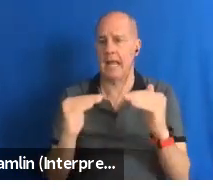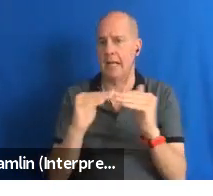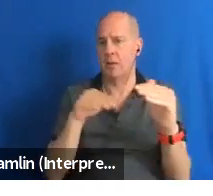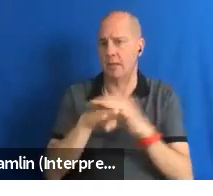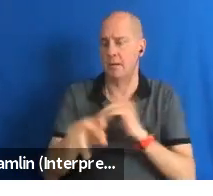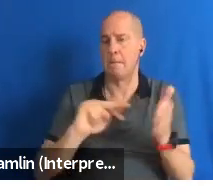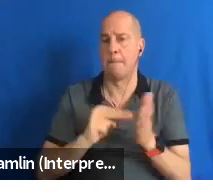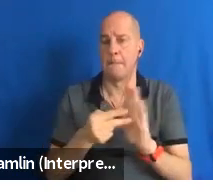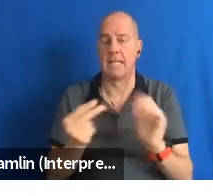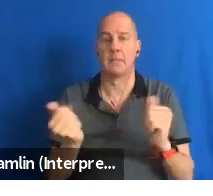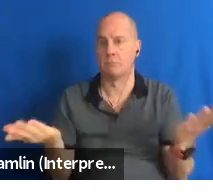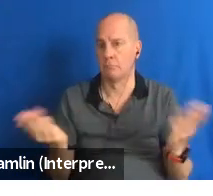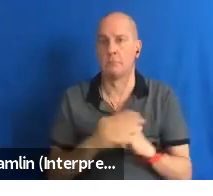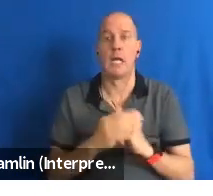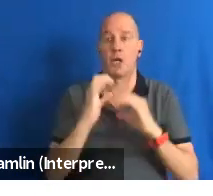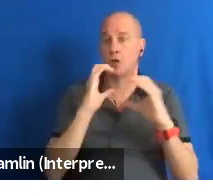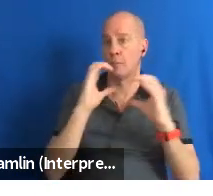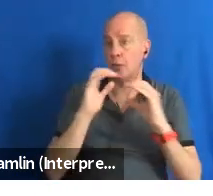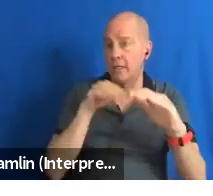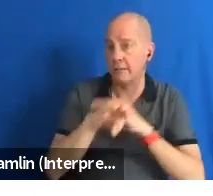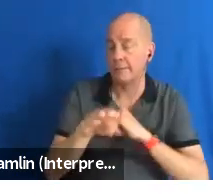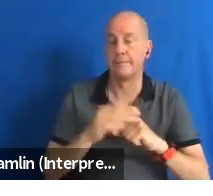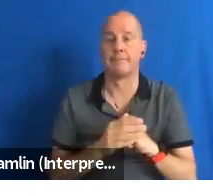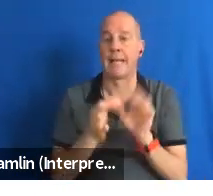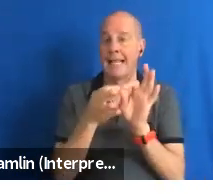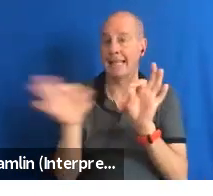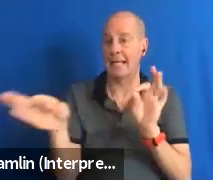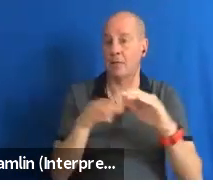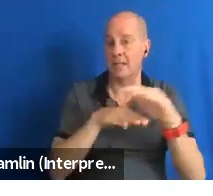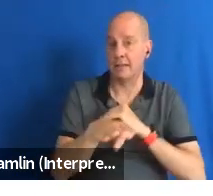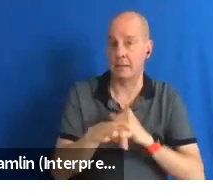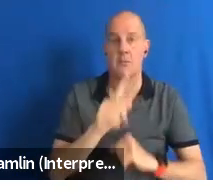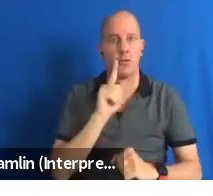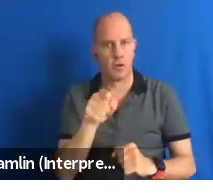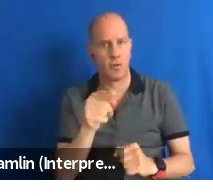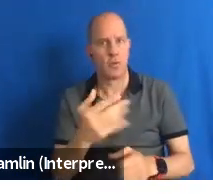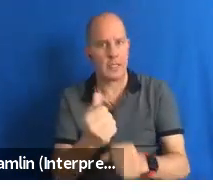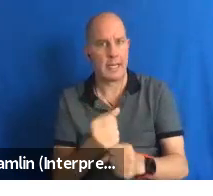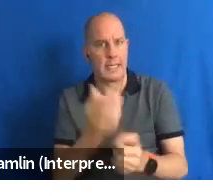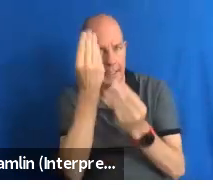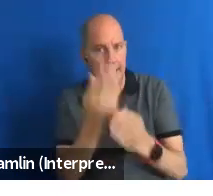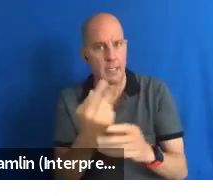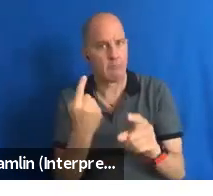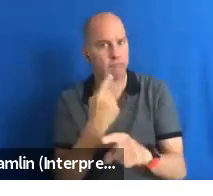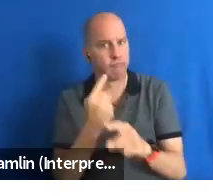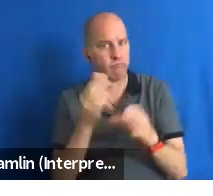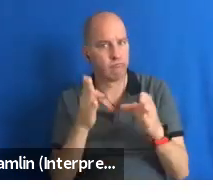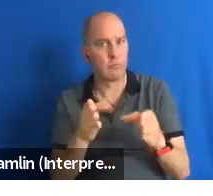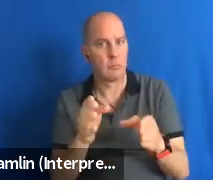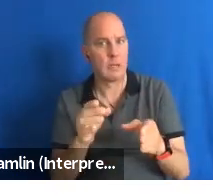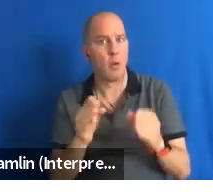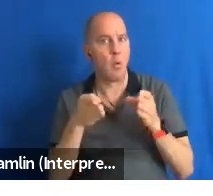making sure that you are getting information in a way that is helpful to you and that when you